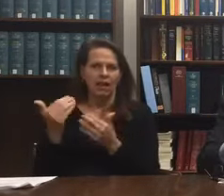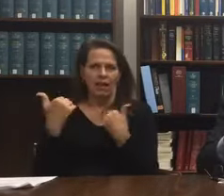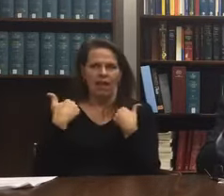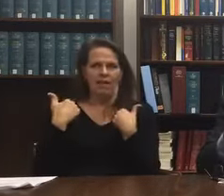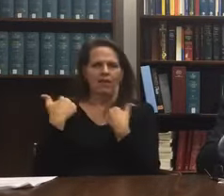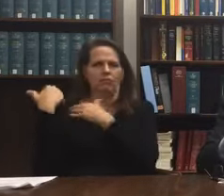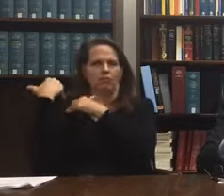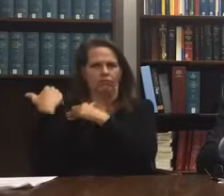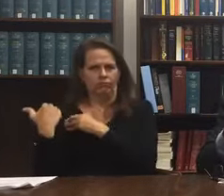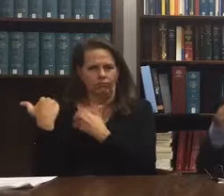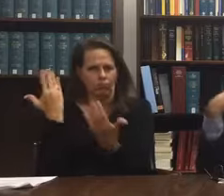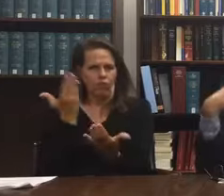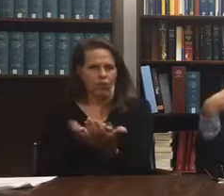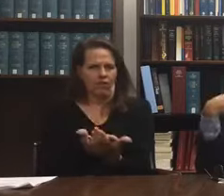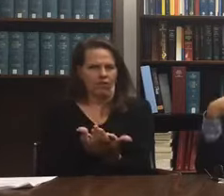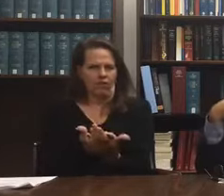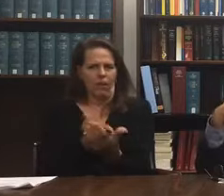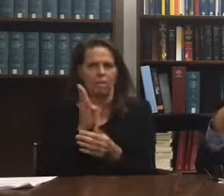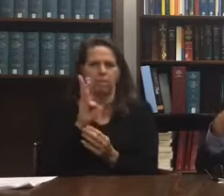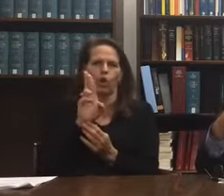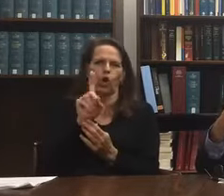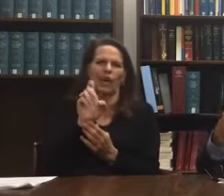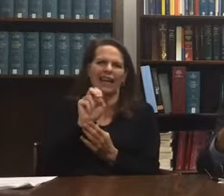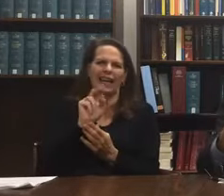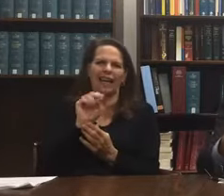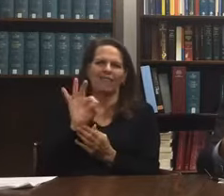that's important to know what that means in legal terms is they have to prove